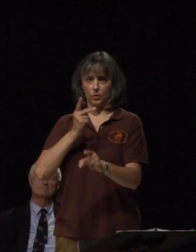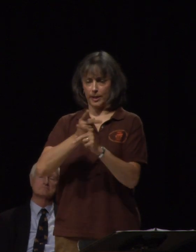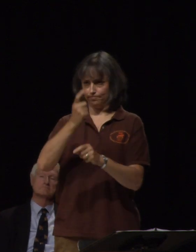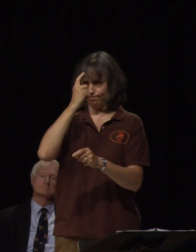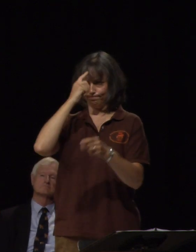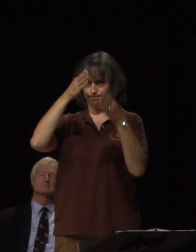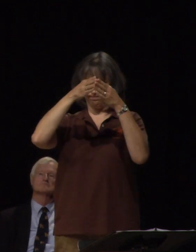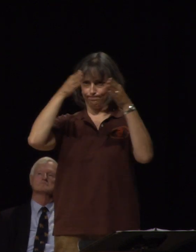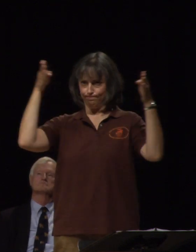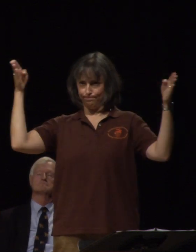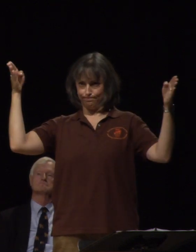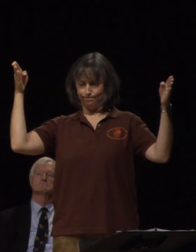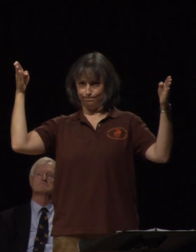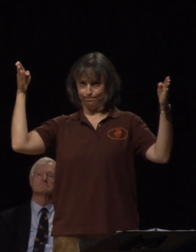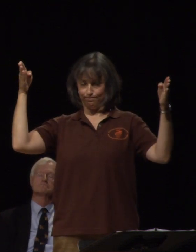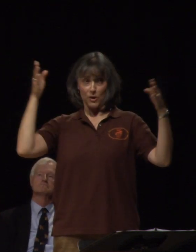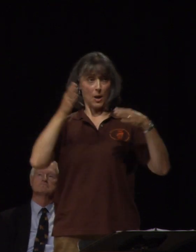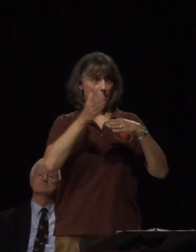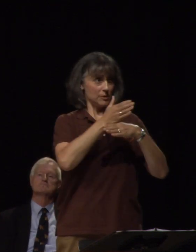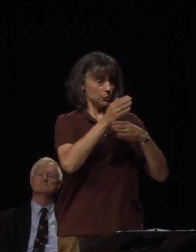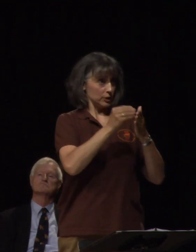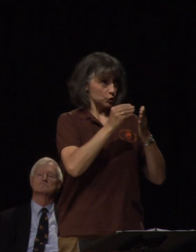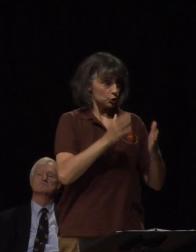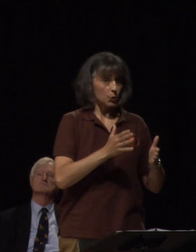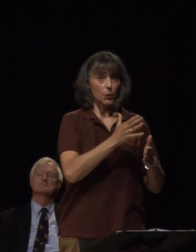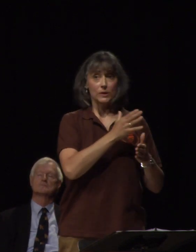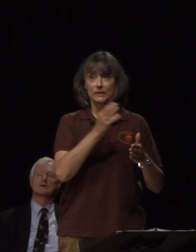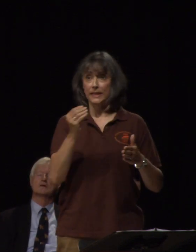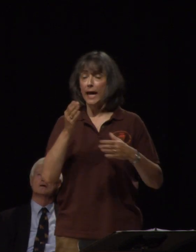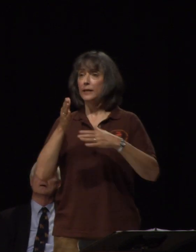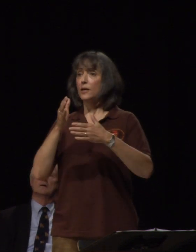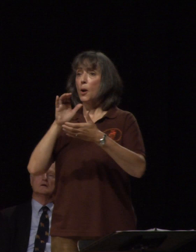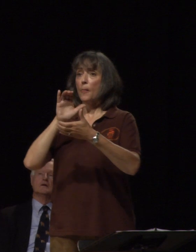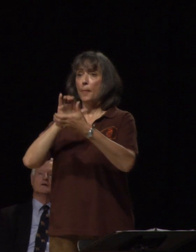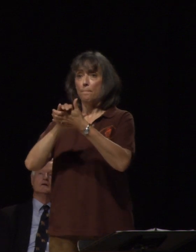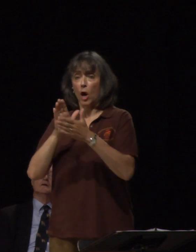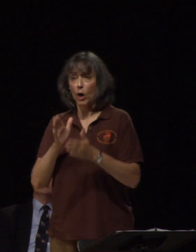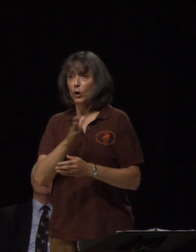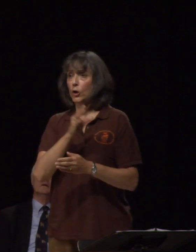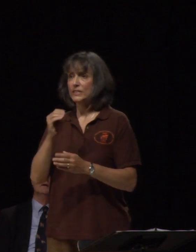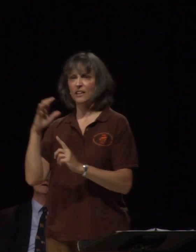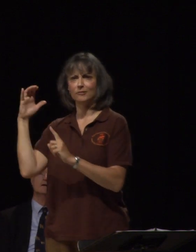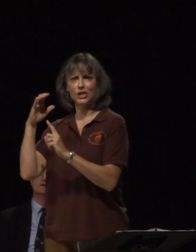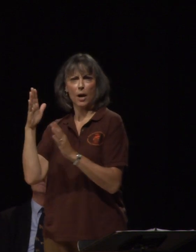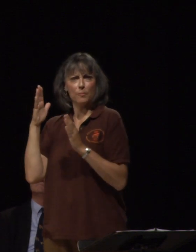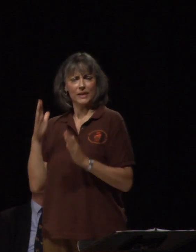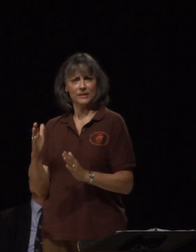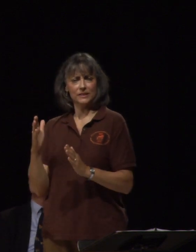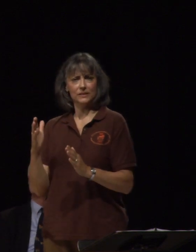CHAMPIONS. WE WILL BE ASSUMING RESPONSIBILITIES FOR NETWORKING AND CONNECTING PEOPLE TO ENSURE